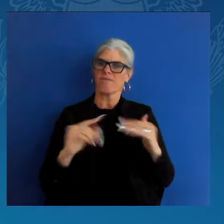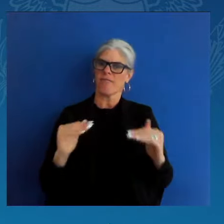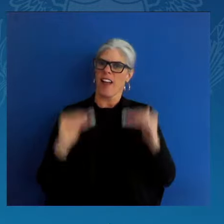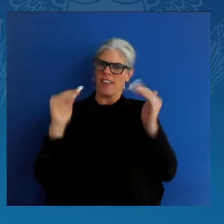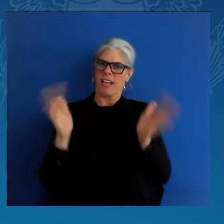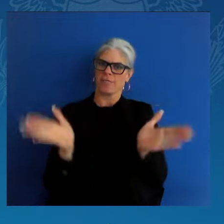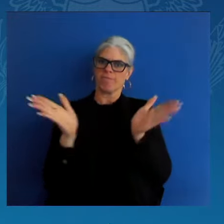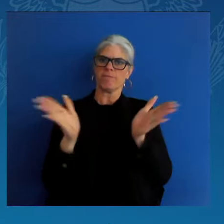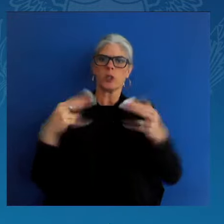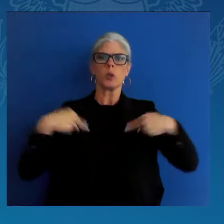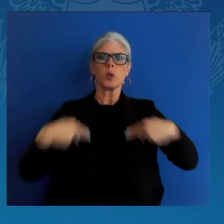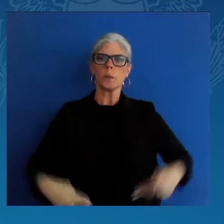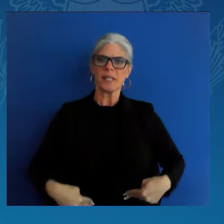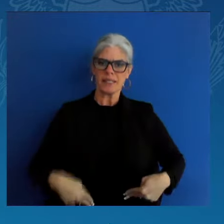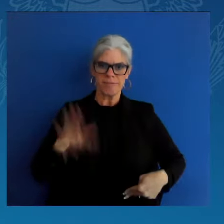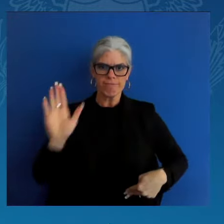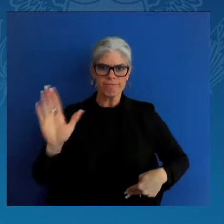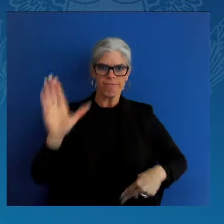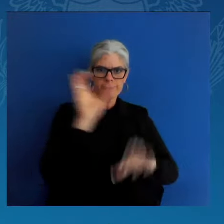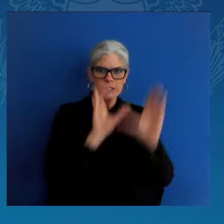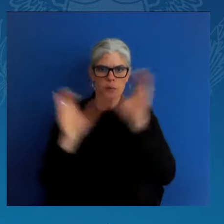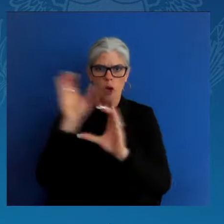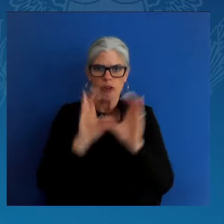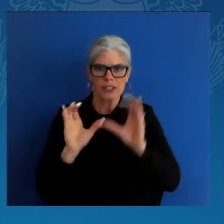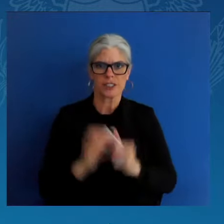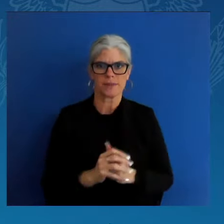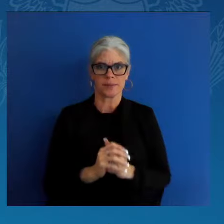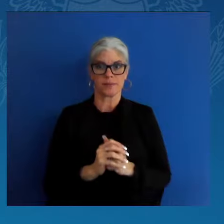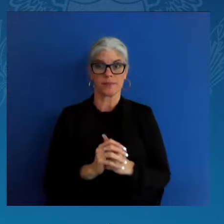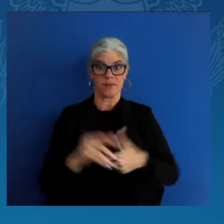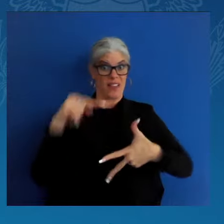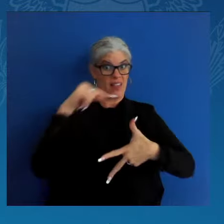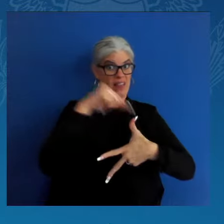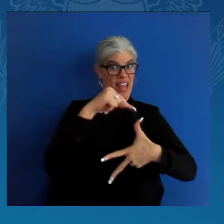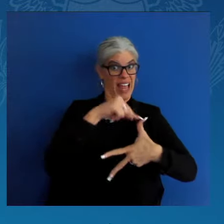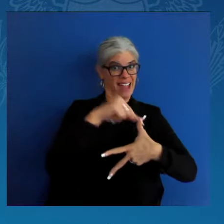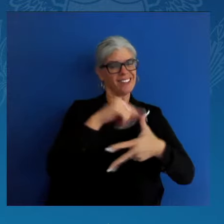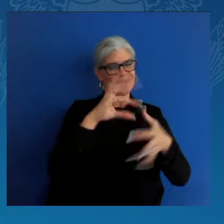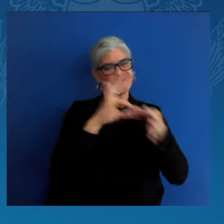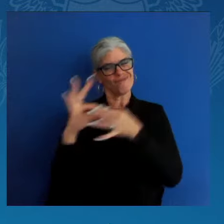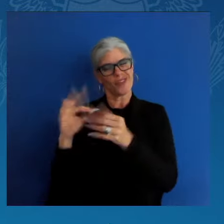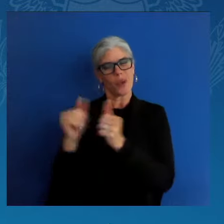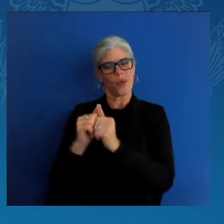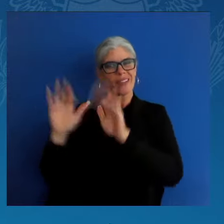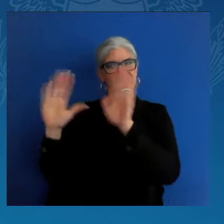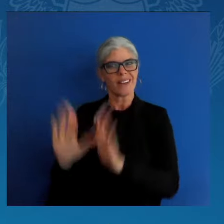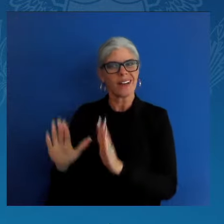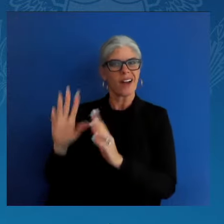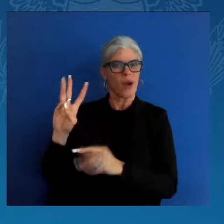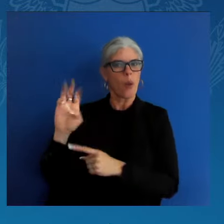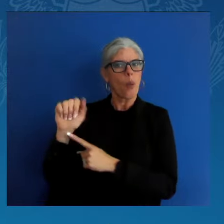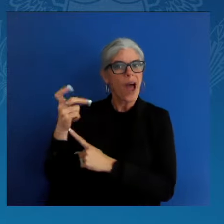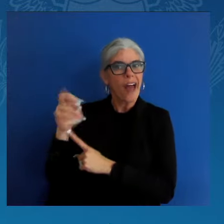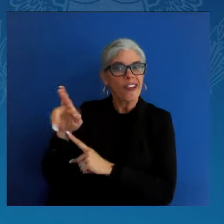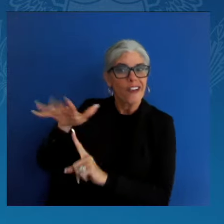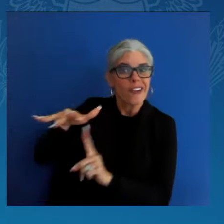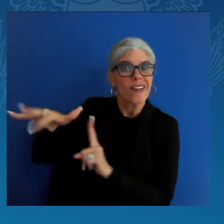where I represented the United States at COP28. There, I declared nations must work together